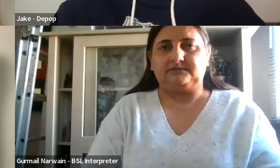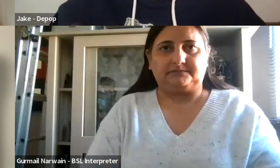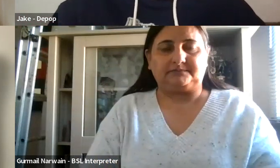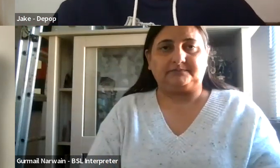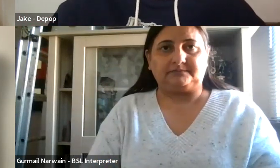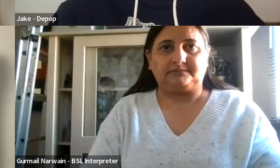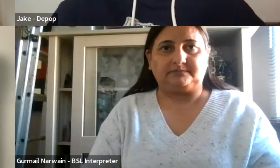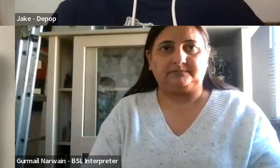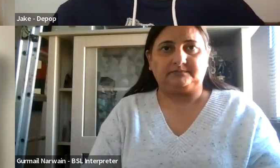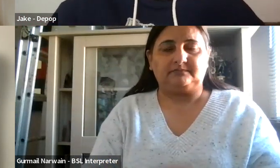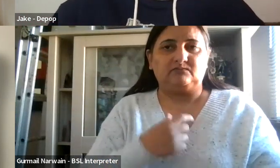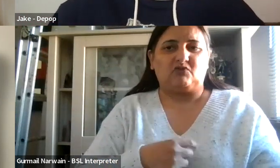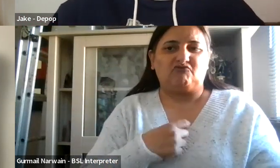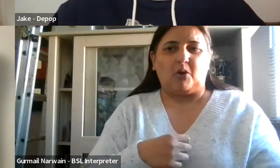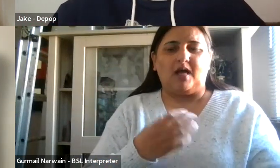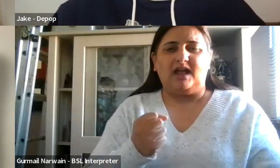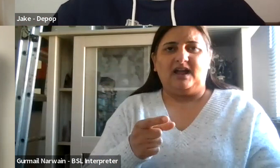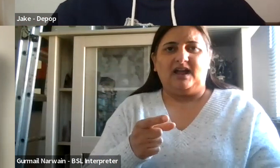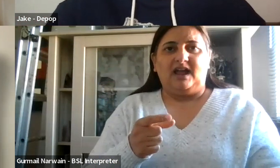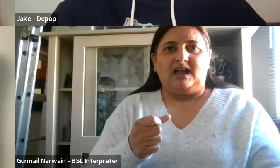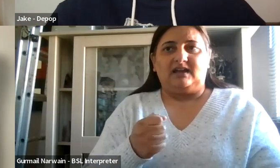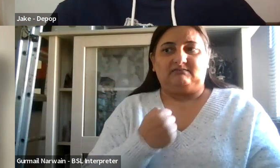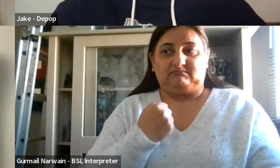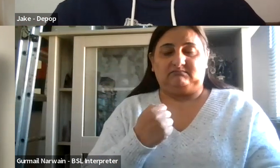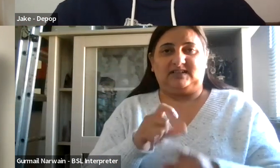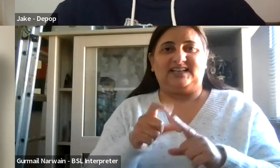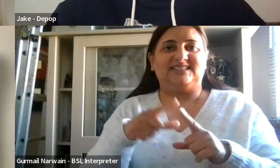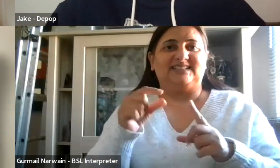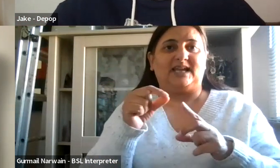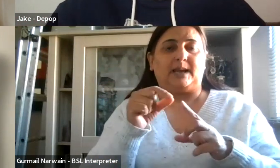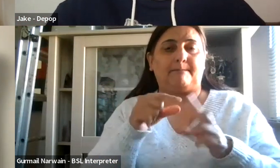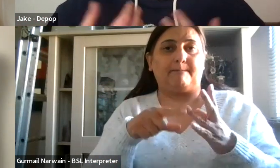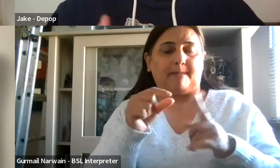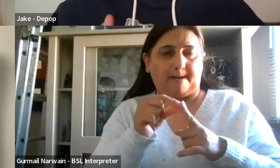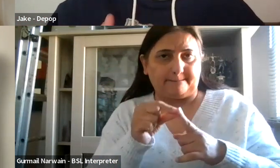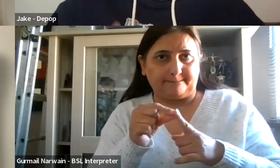The typical types of roles that you'd see at deep-OP is potentially, you know, on the